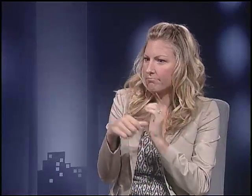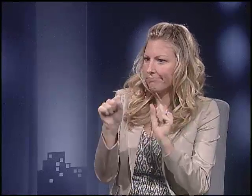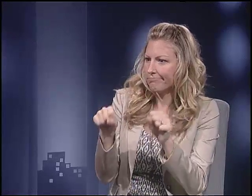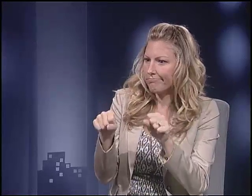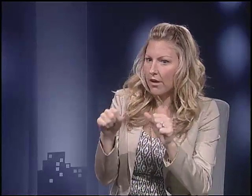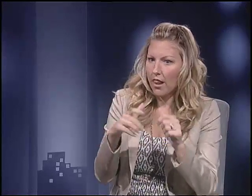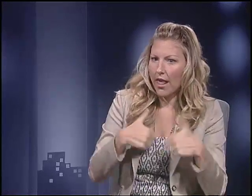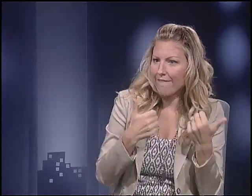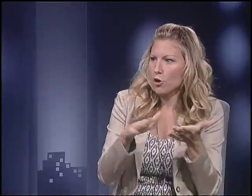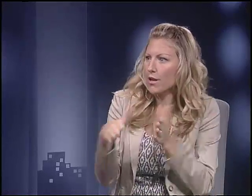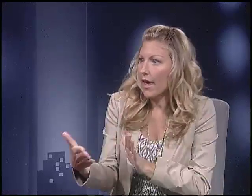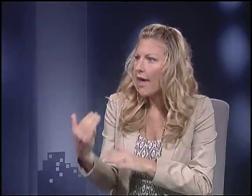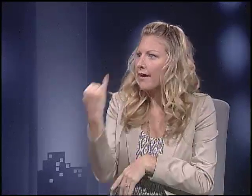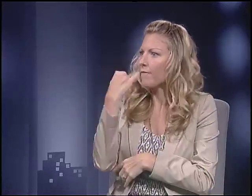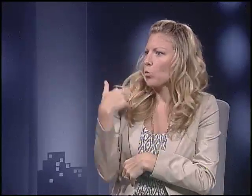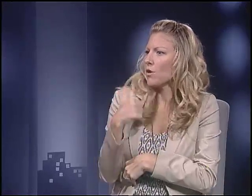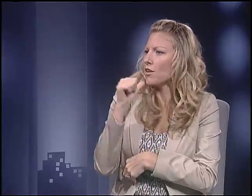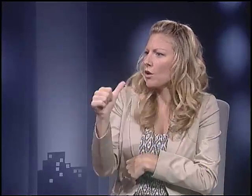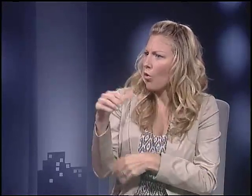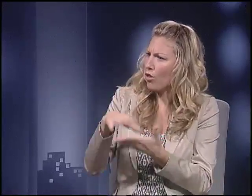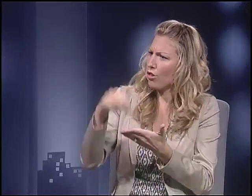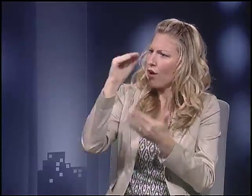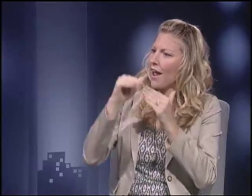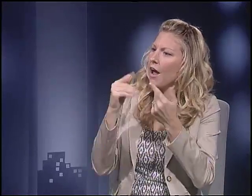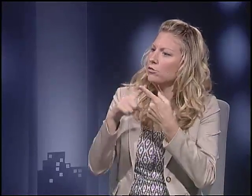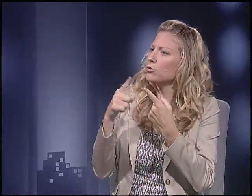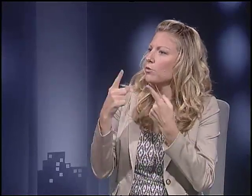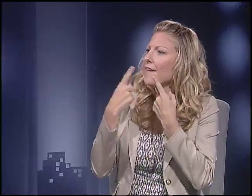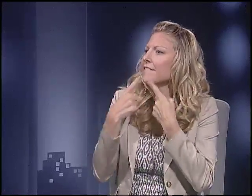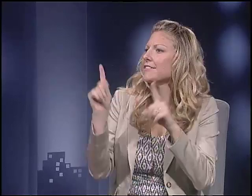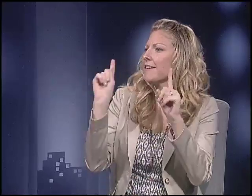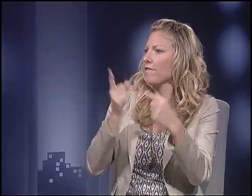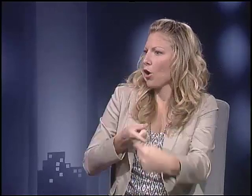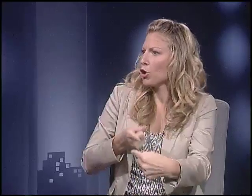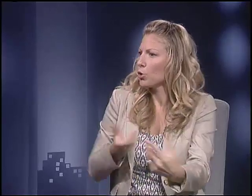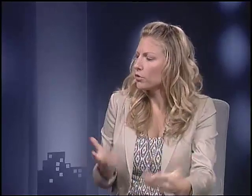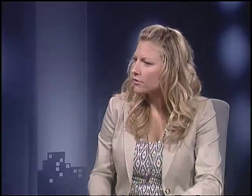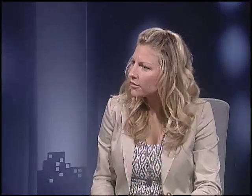to imply a matter of facts-- life or death?